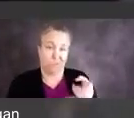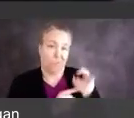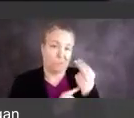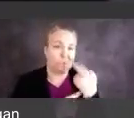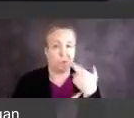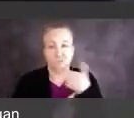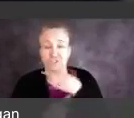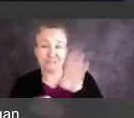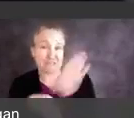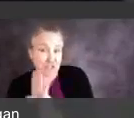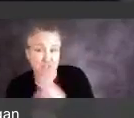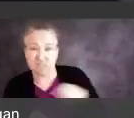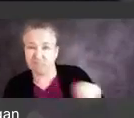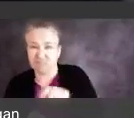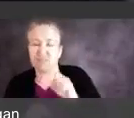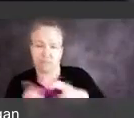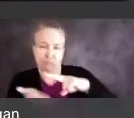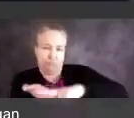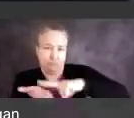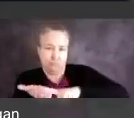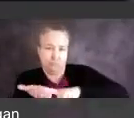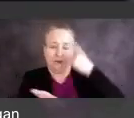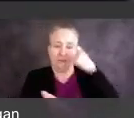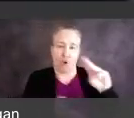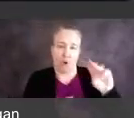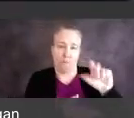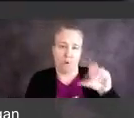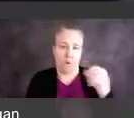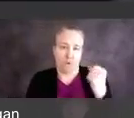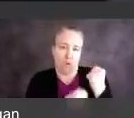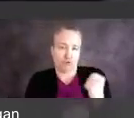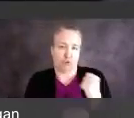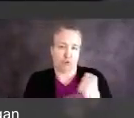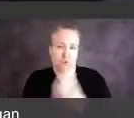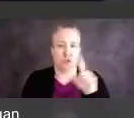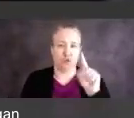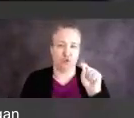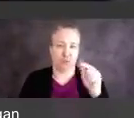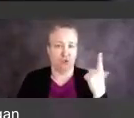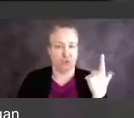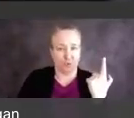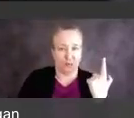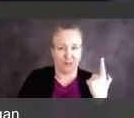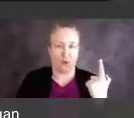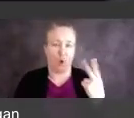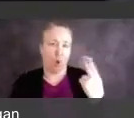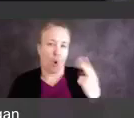can apply for our MontcoStrong 2021 Hospitality Industry Recovery